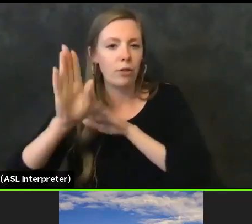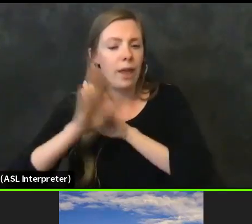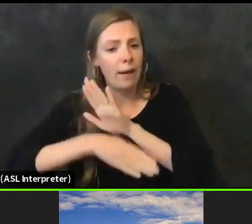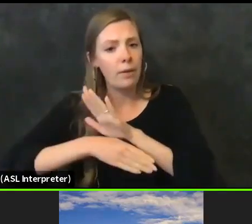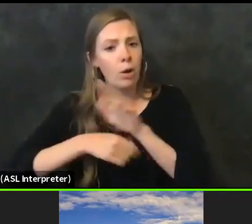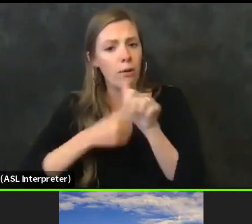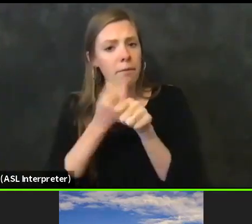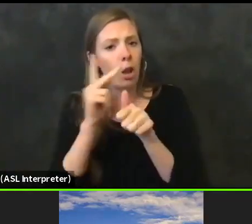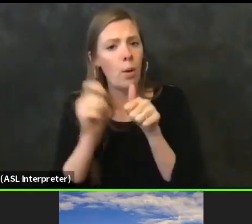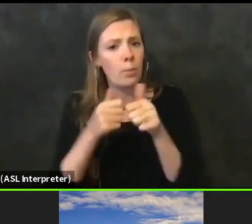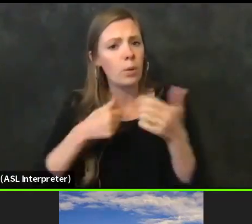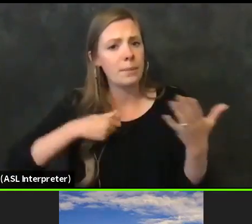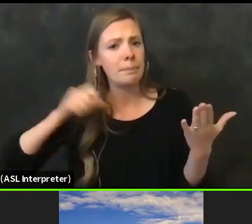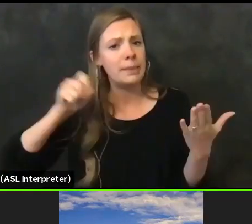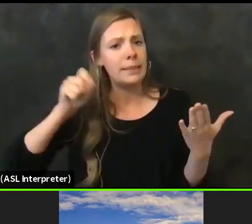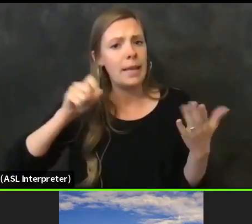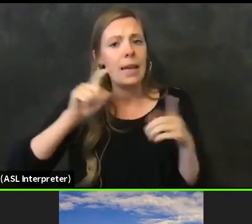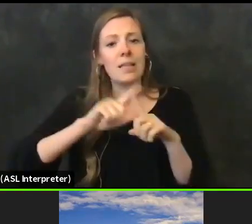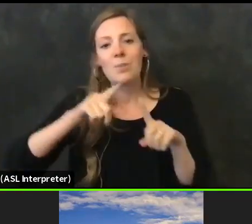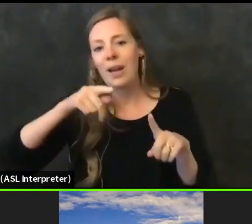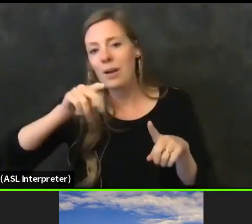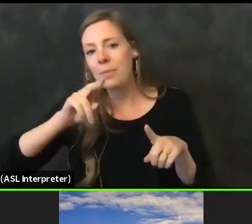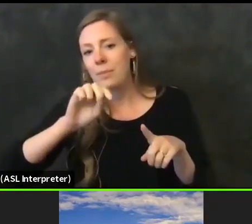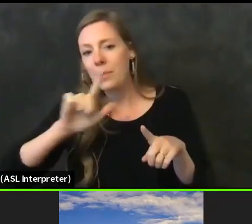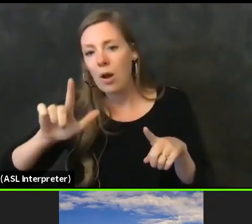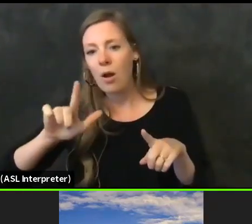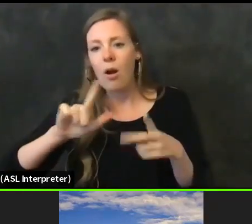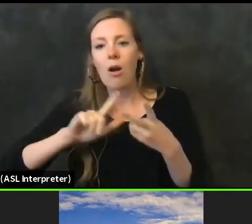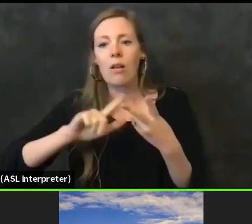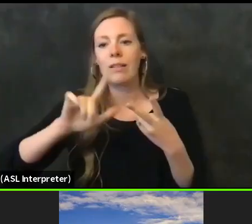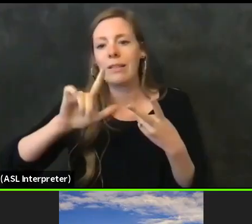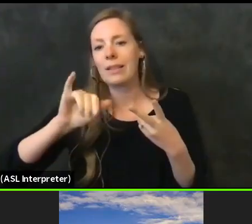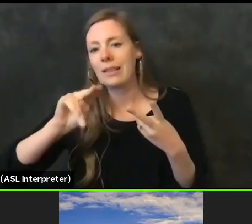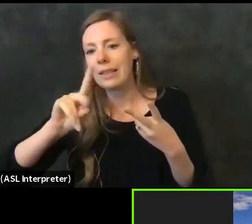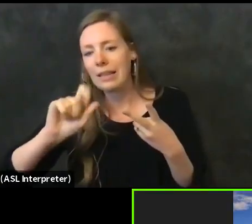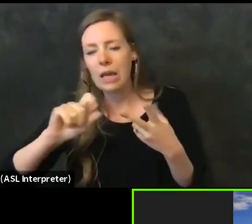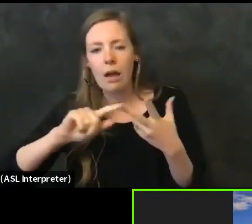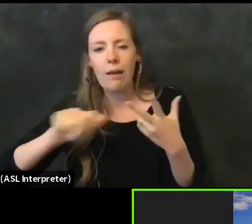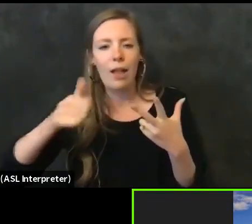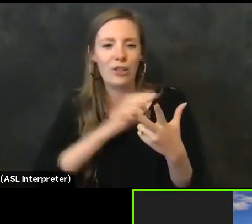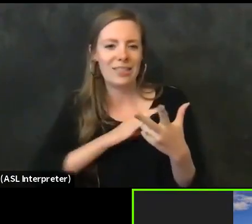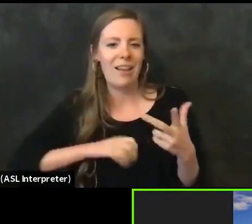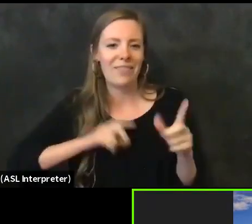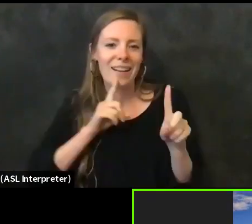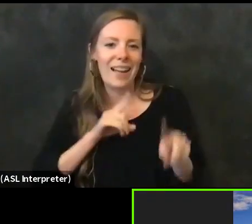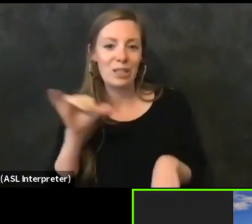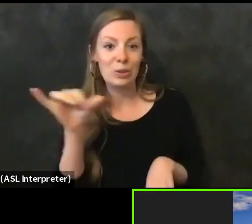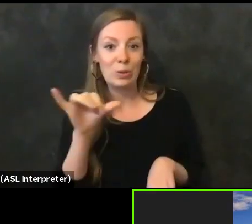But obviously, Paul Gullixson and Linda on our staff can do that directly. So in addition to being